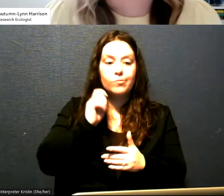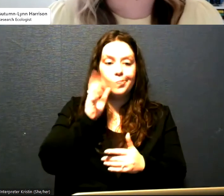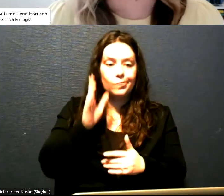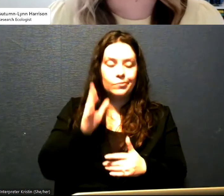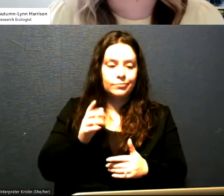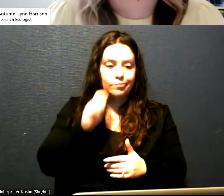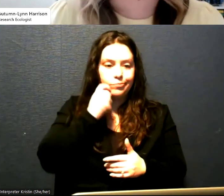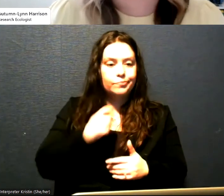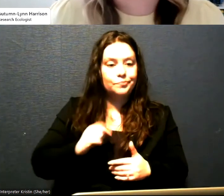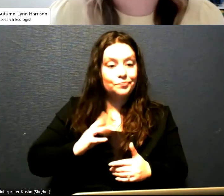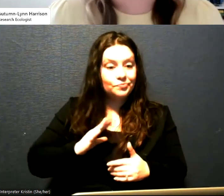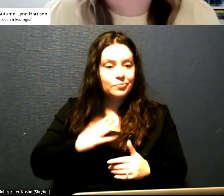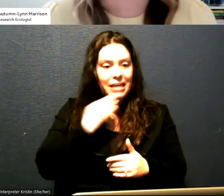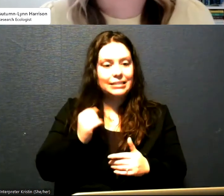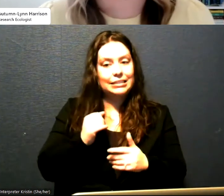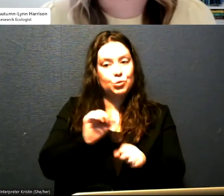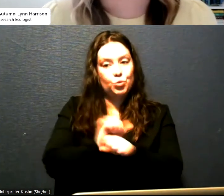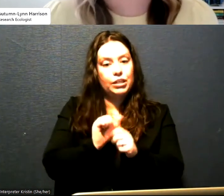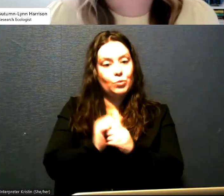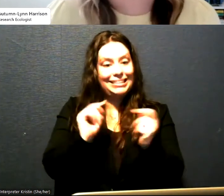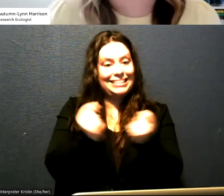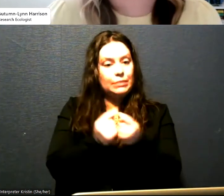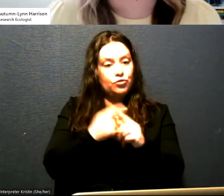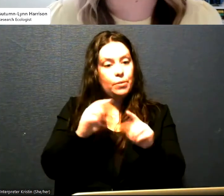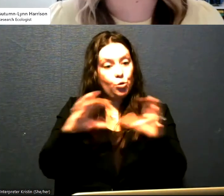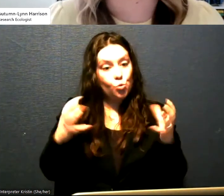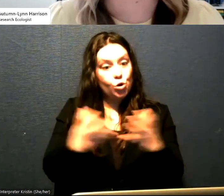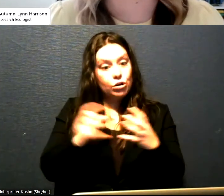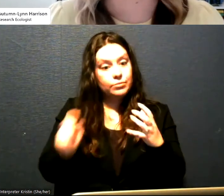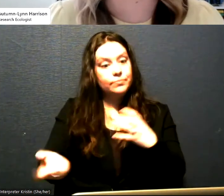from all over the world who share the love that you do for this animal that you're working with.